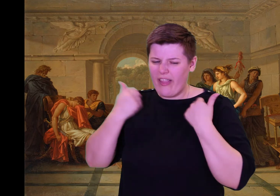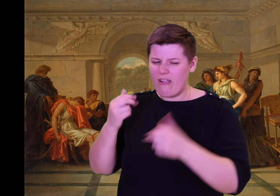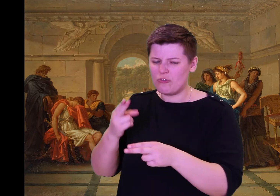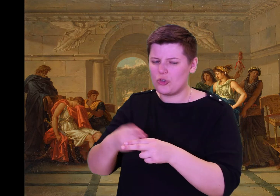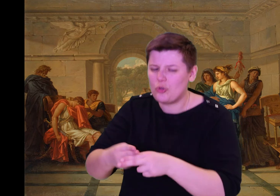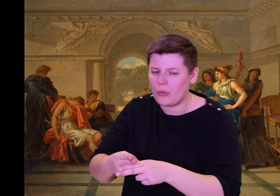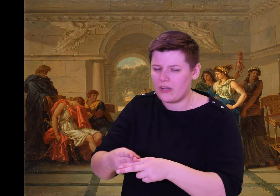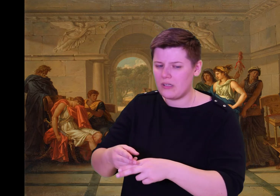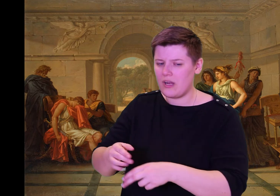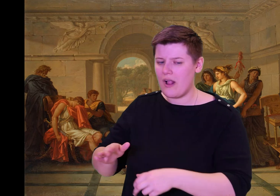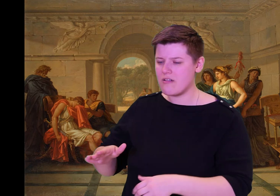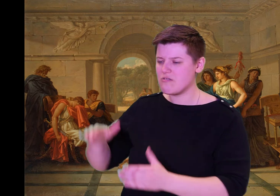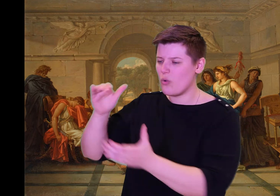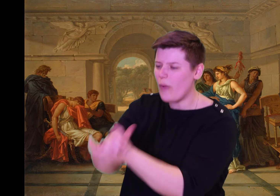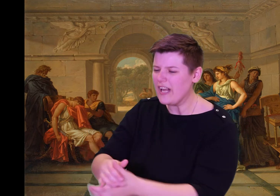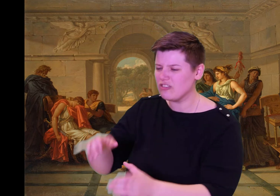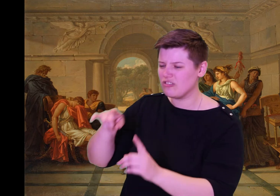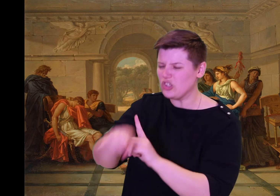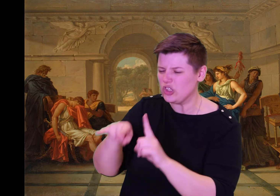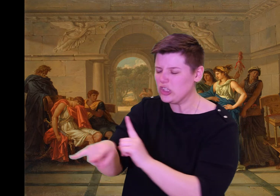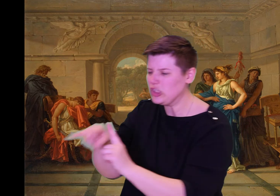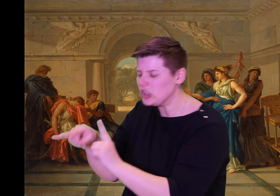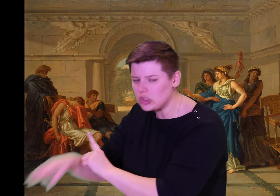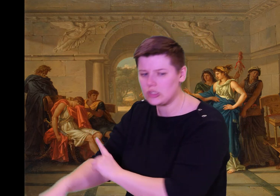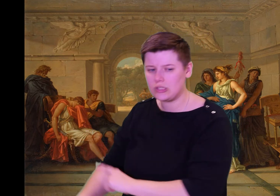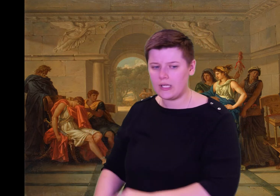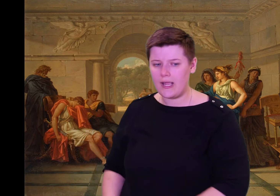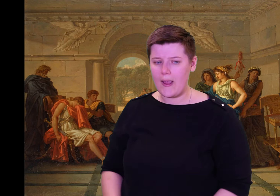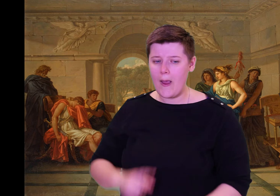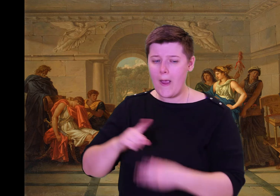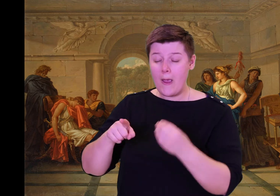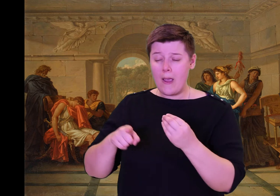to suffer in extraordinary ways.